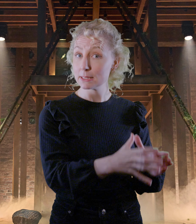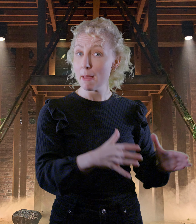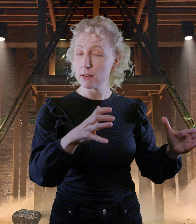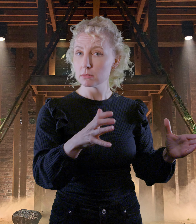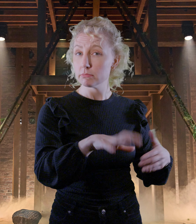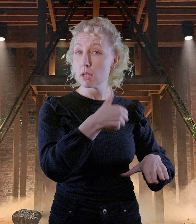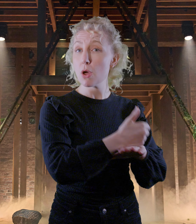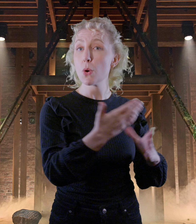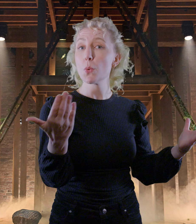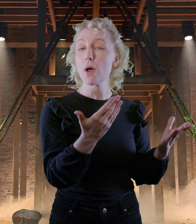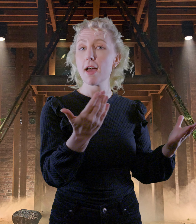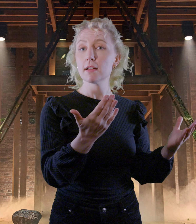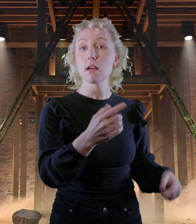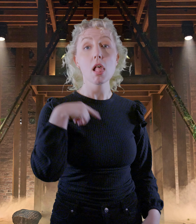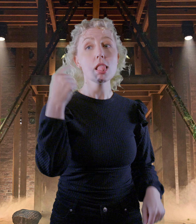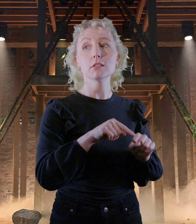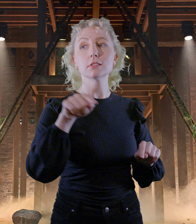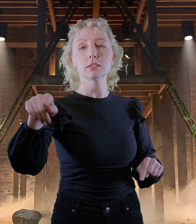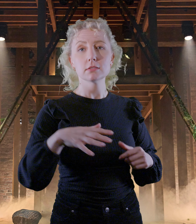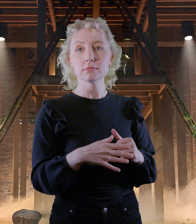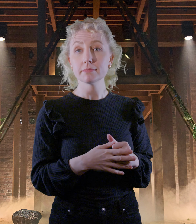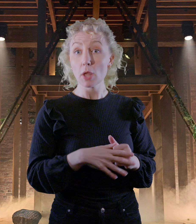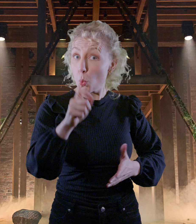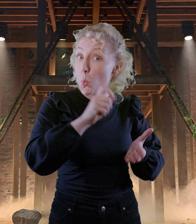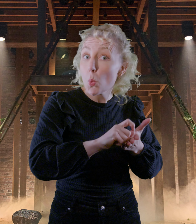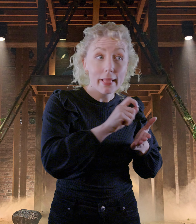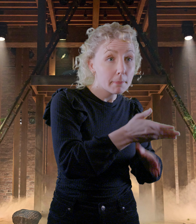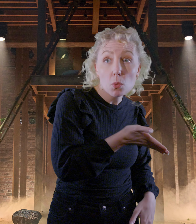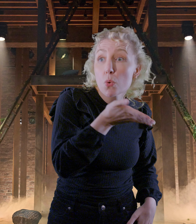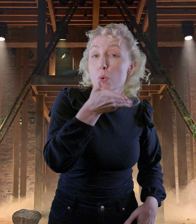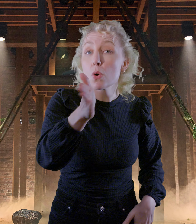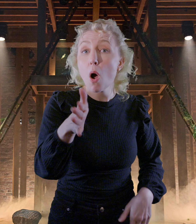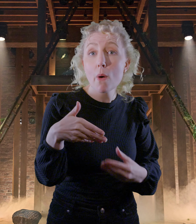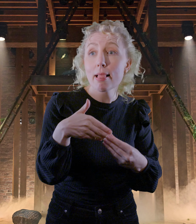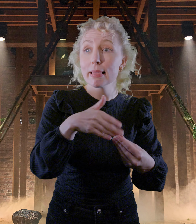If William goes to work for John in London, perhaps the change will do him good.